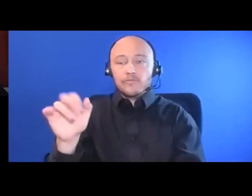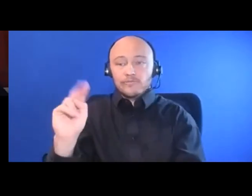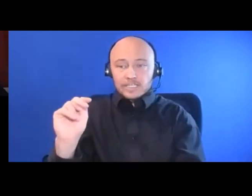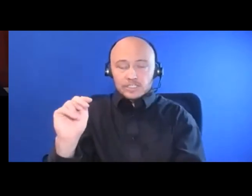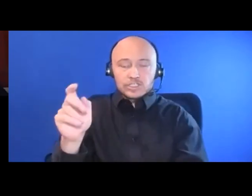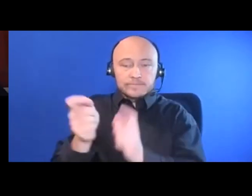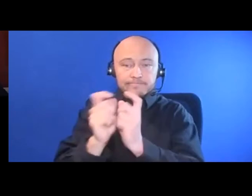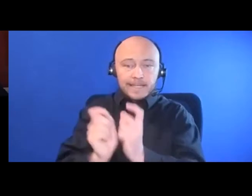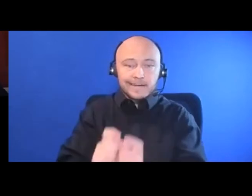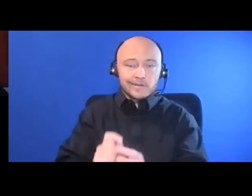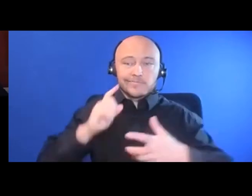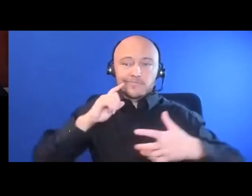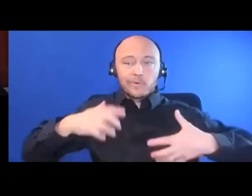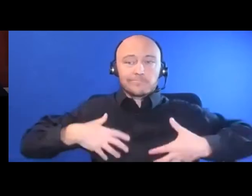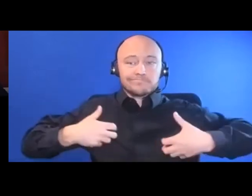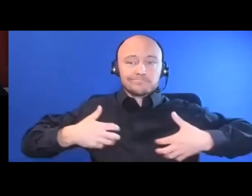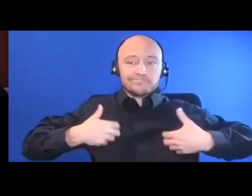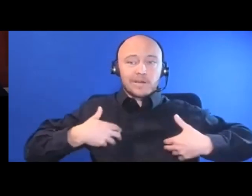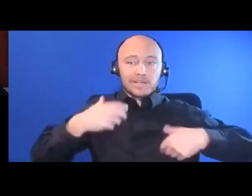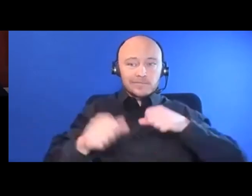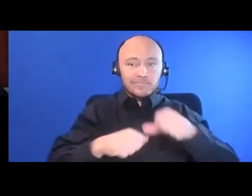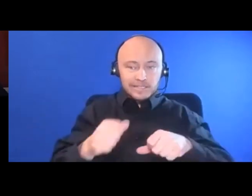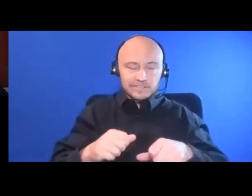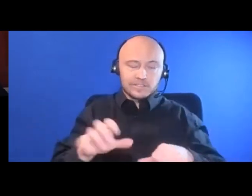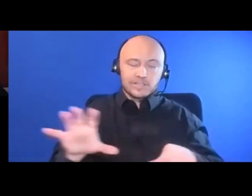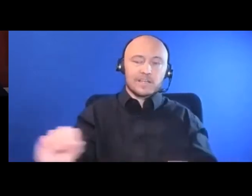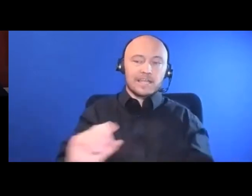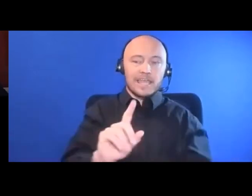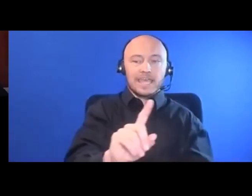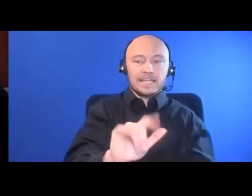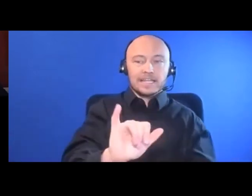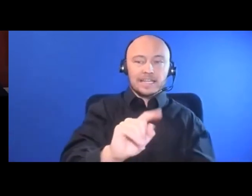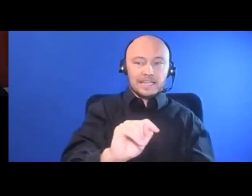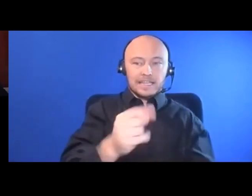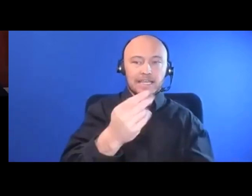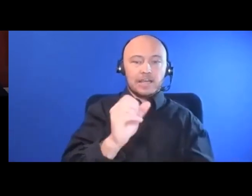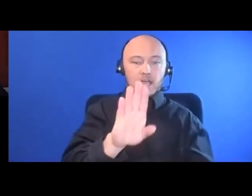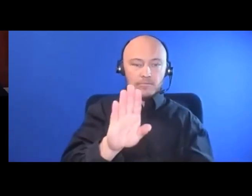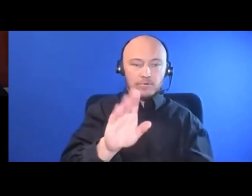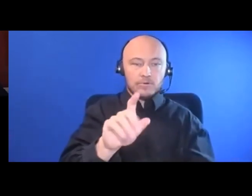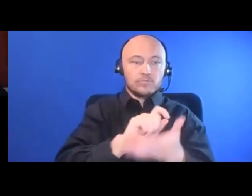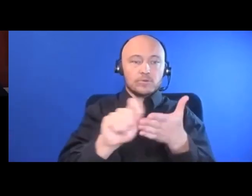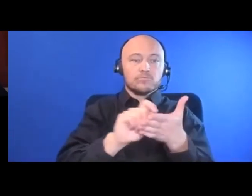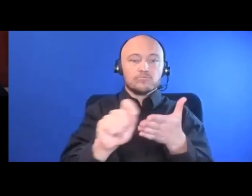and a contributing editor for Literary Hub where he writes a monthly audio books column.